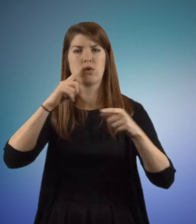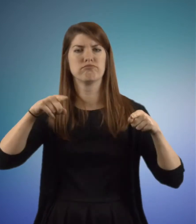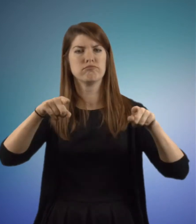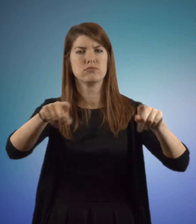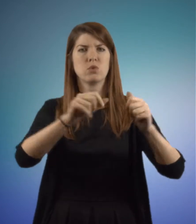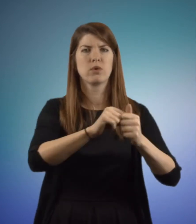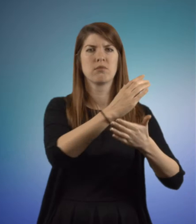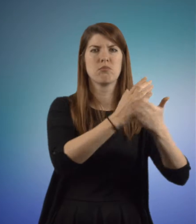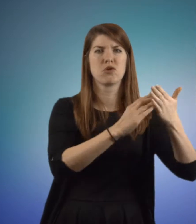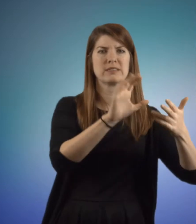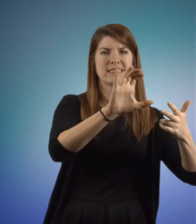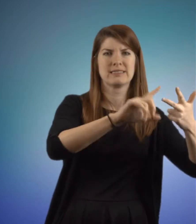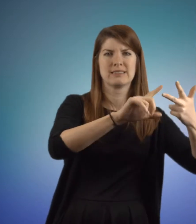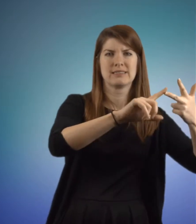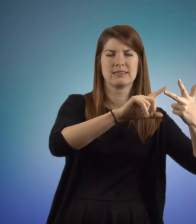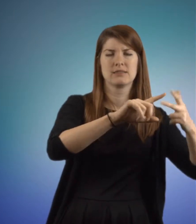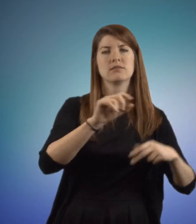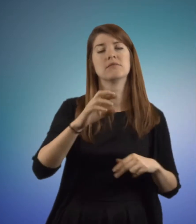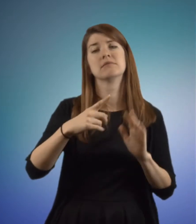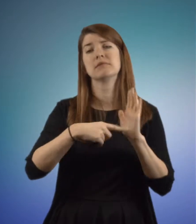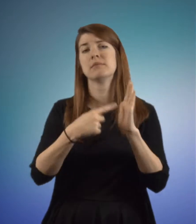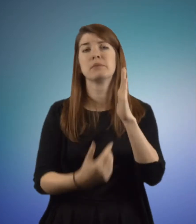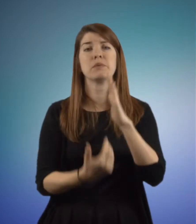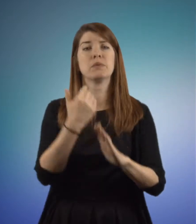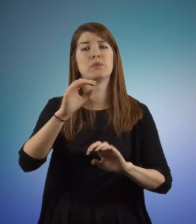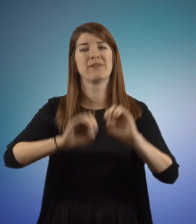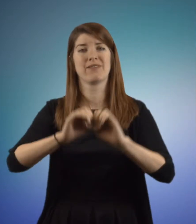Other times, a whole new evaluation will be administered.